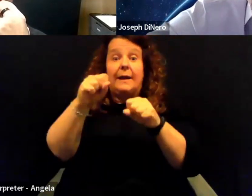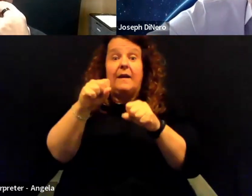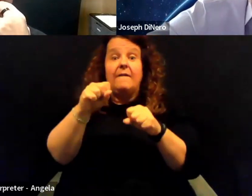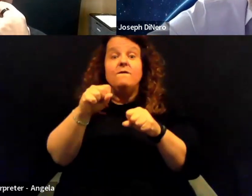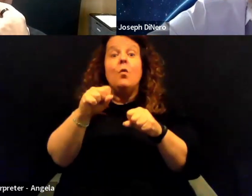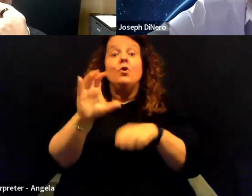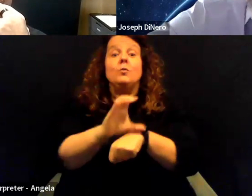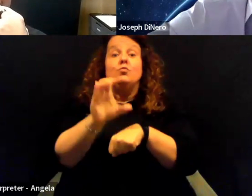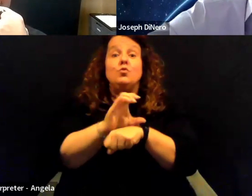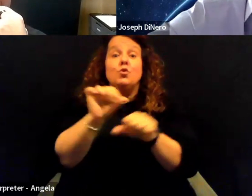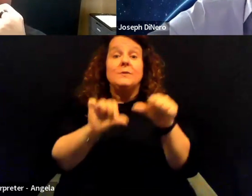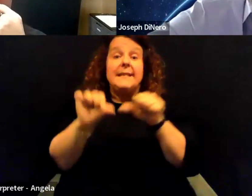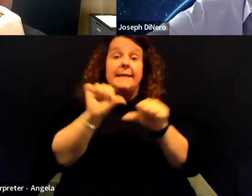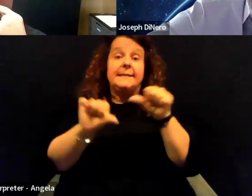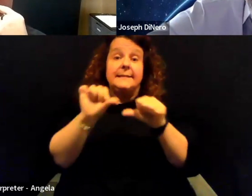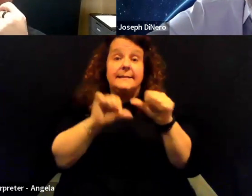And in the mid 2000s, it was, it was funny